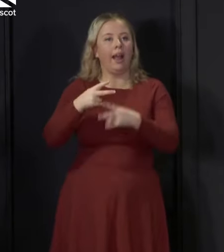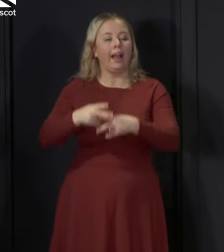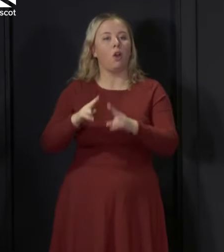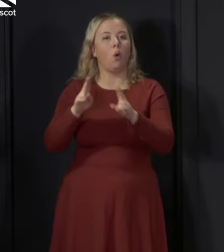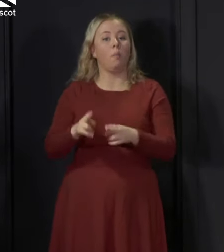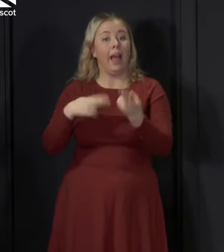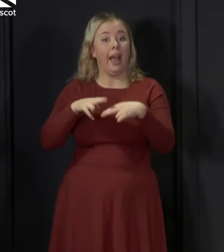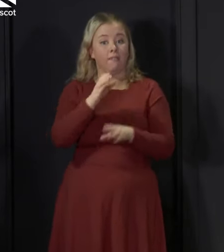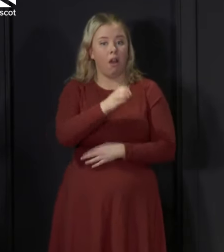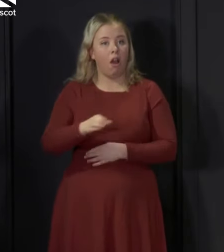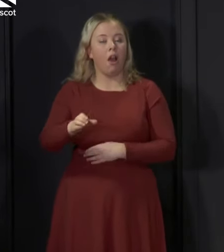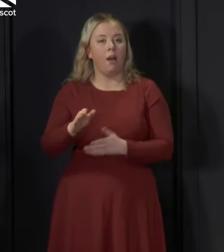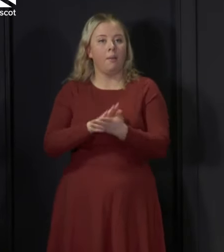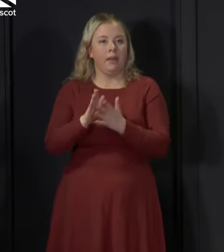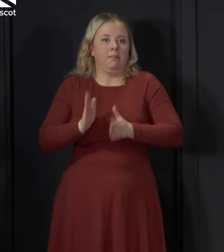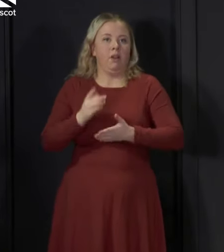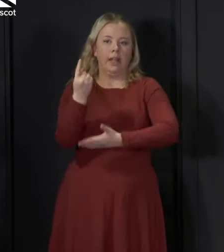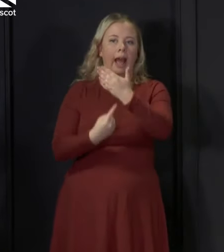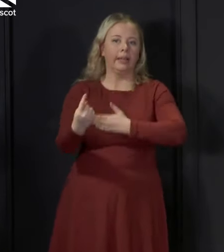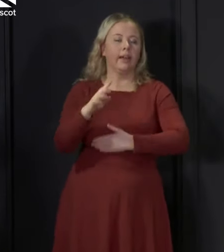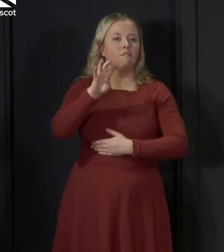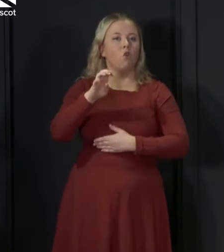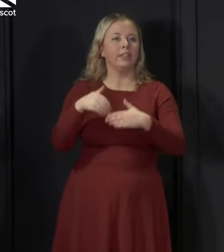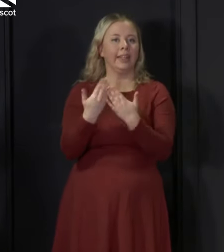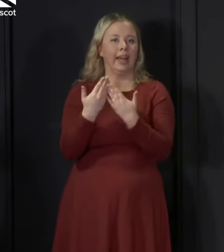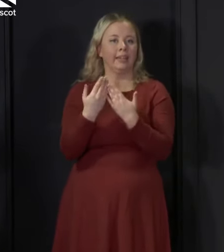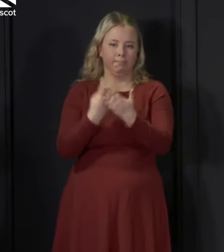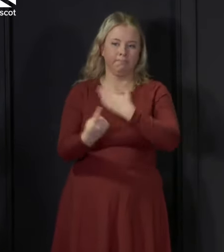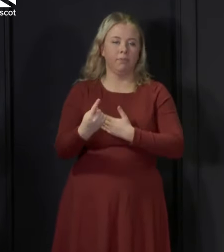All care home residents with symptoms of COVID-19 are tested.